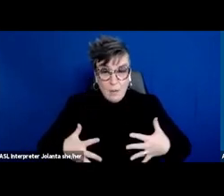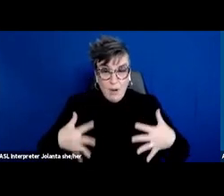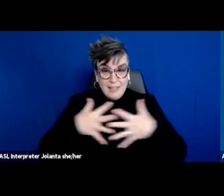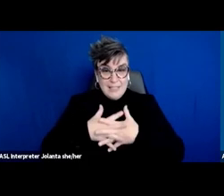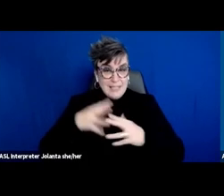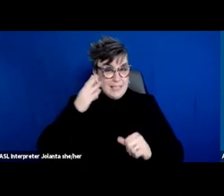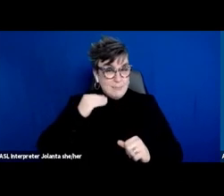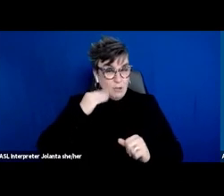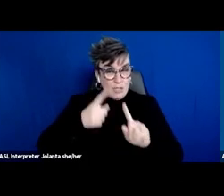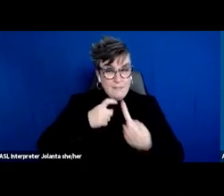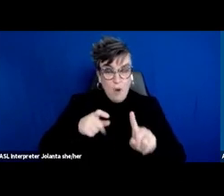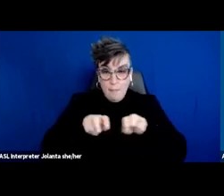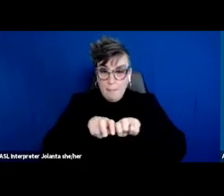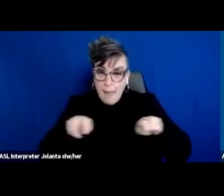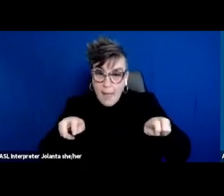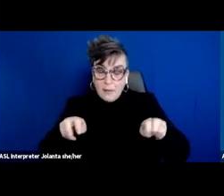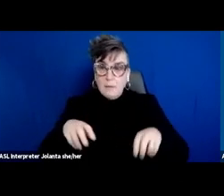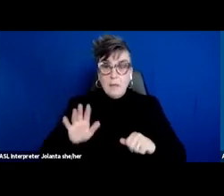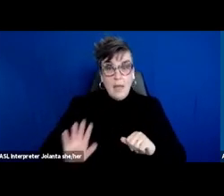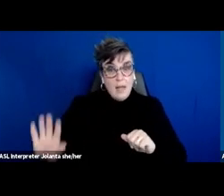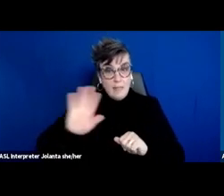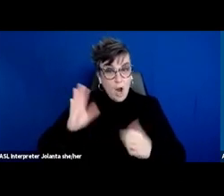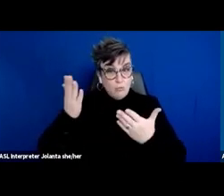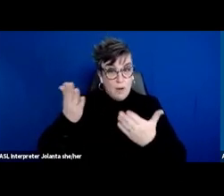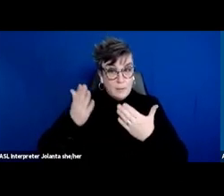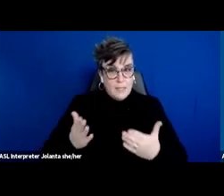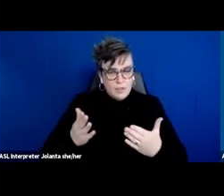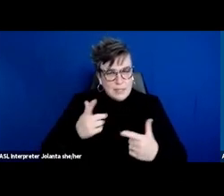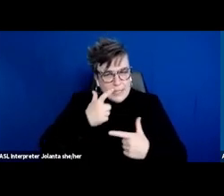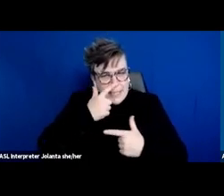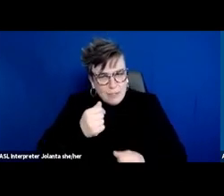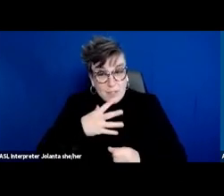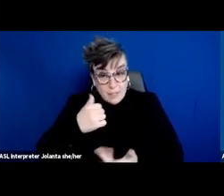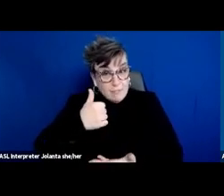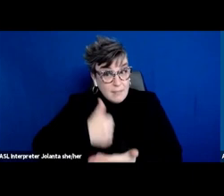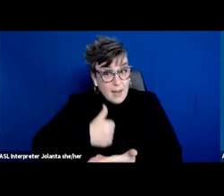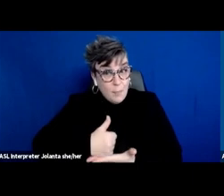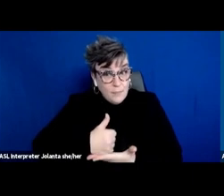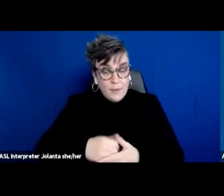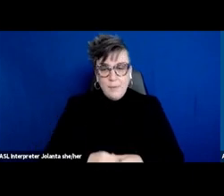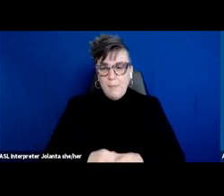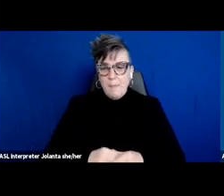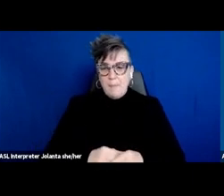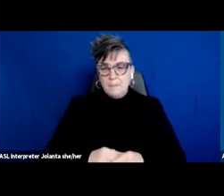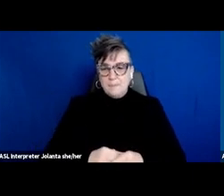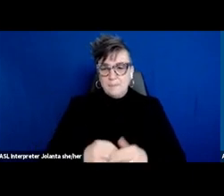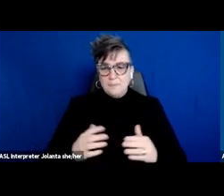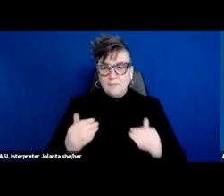panel, and their recommendations for provider was very interesting and helpful." "How unprepared